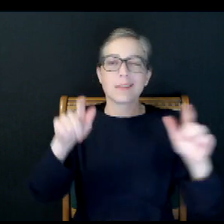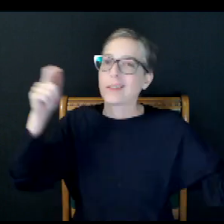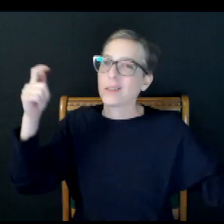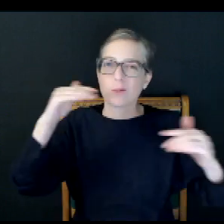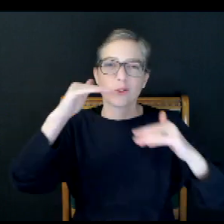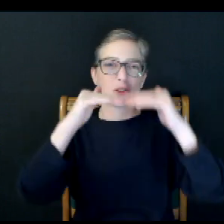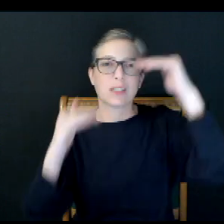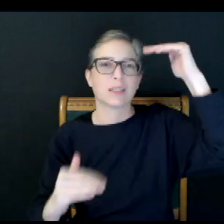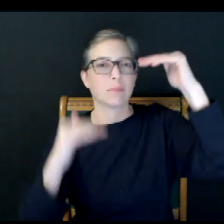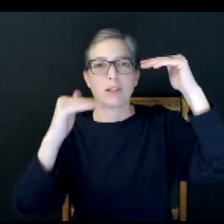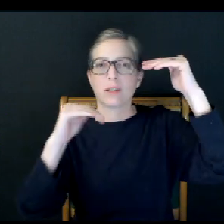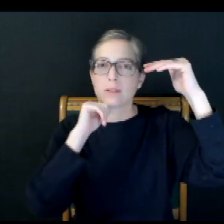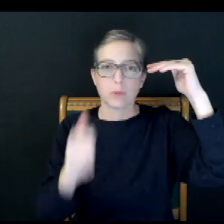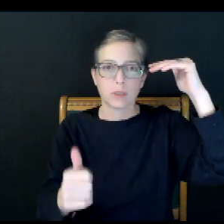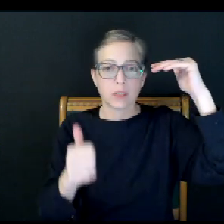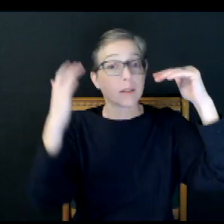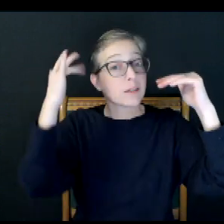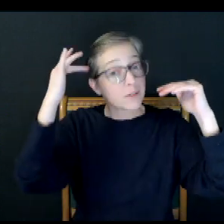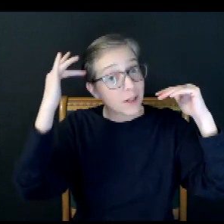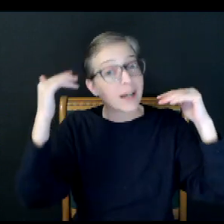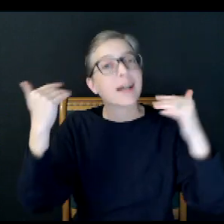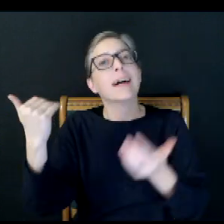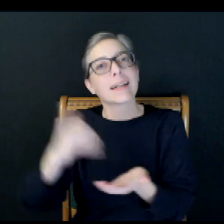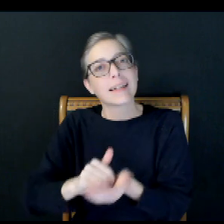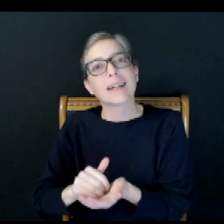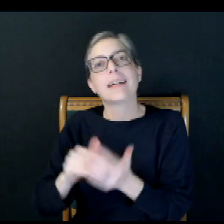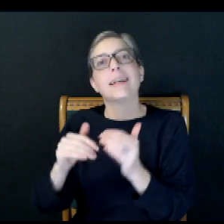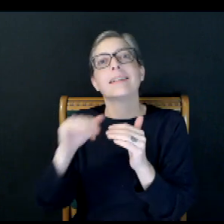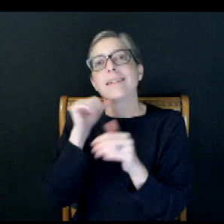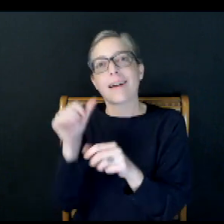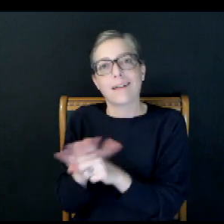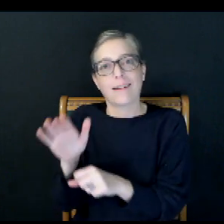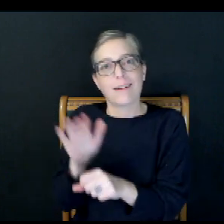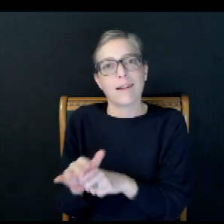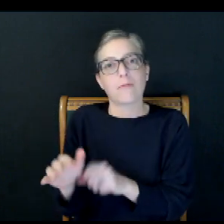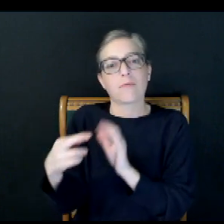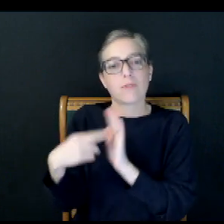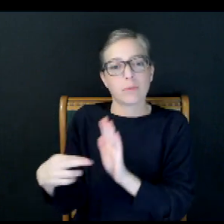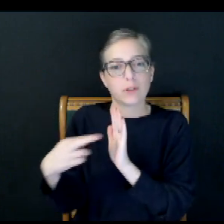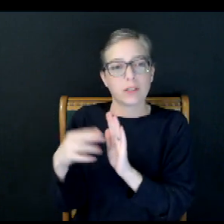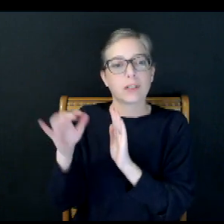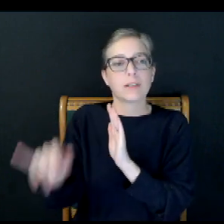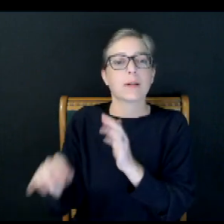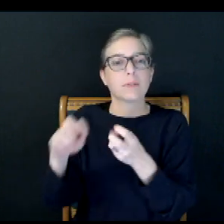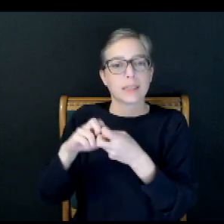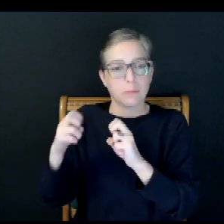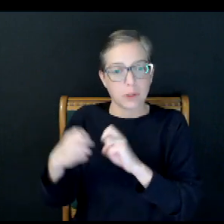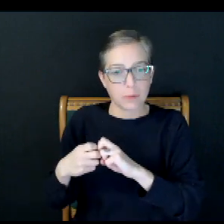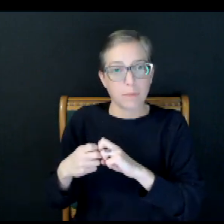because under representation was such an issue, when we have smaller sample sizes for these groups,